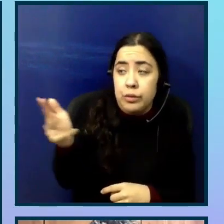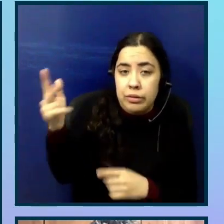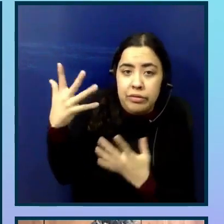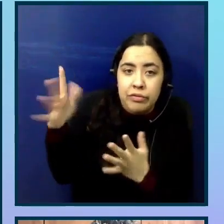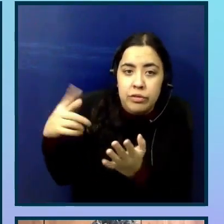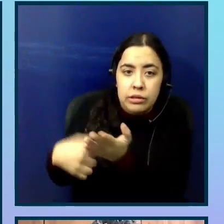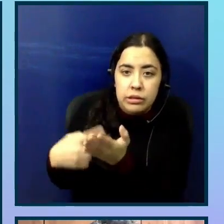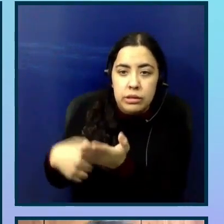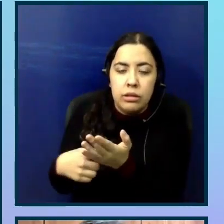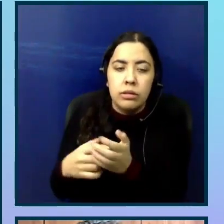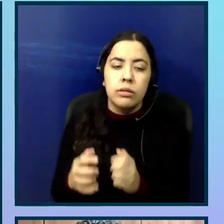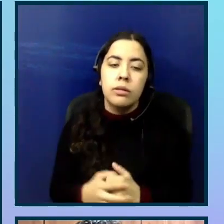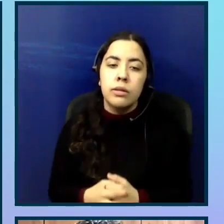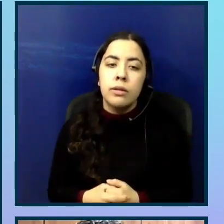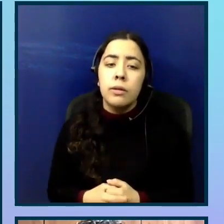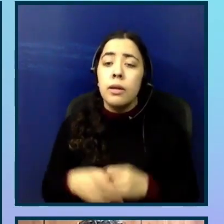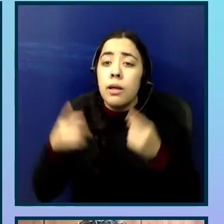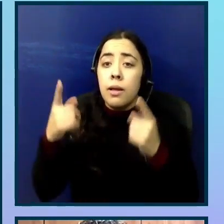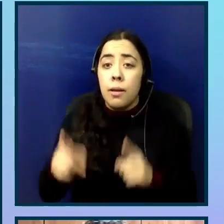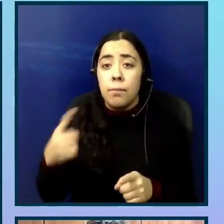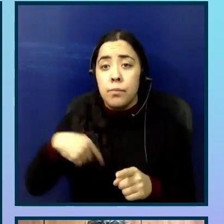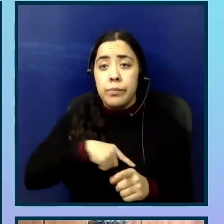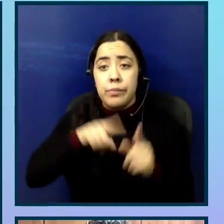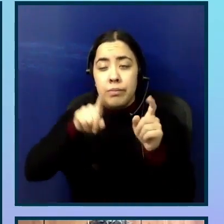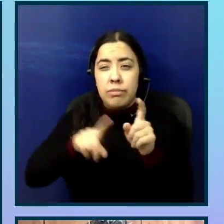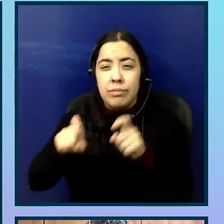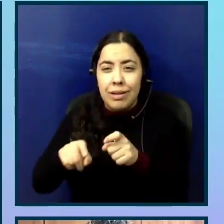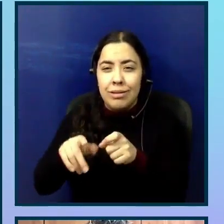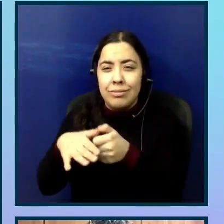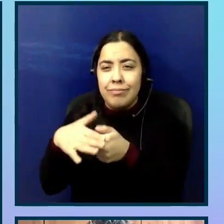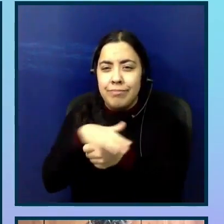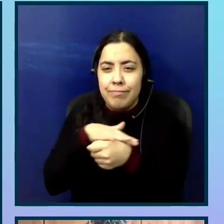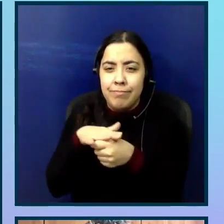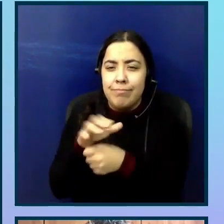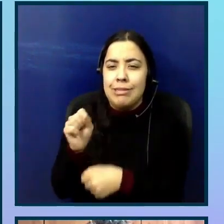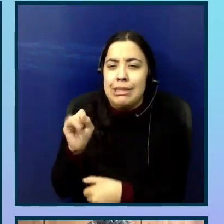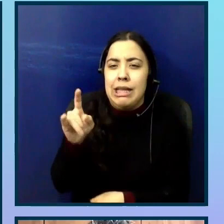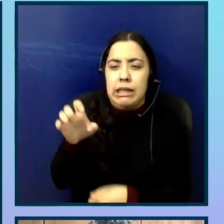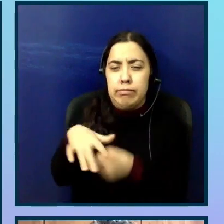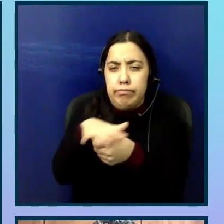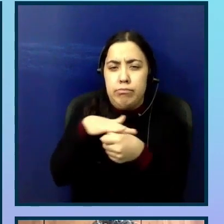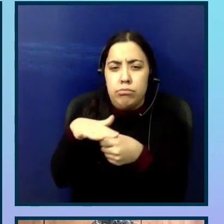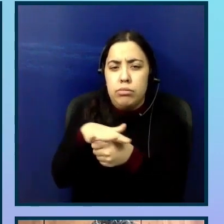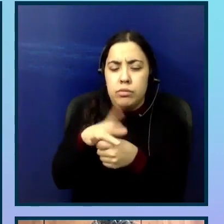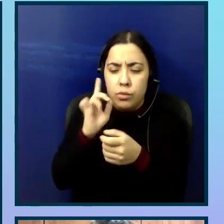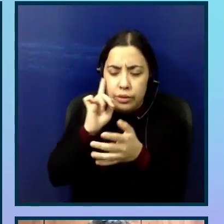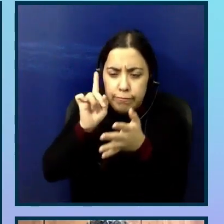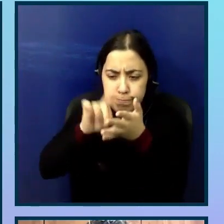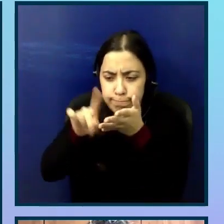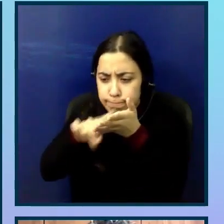When we start testing a site, we go through and we make sure first